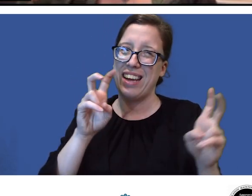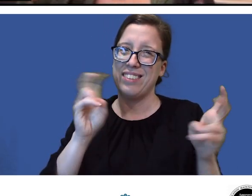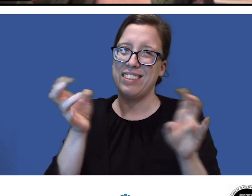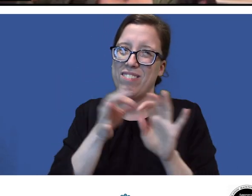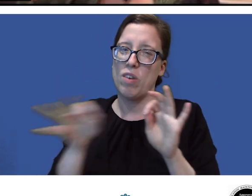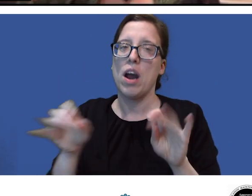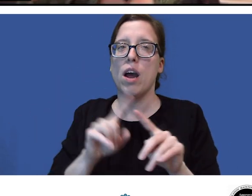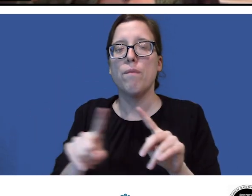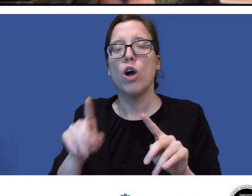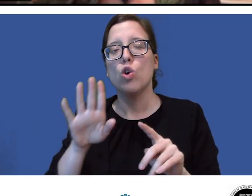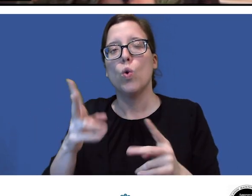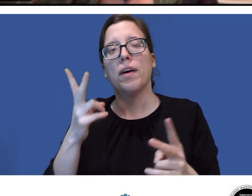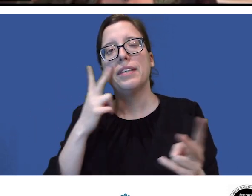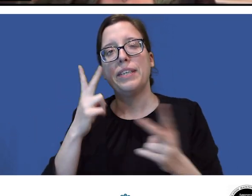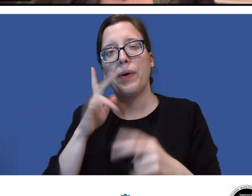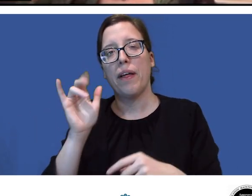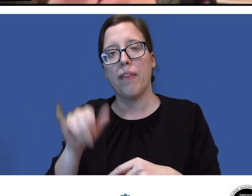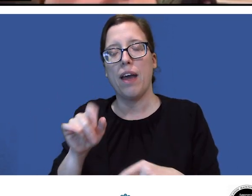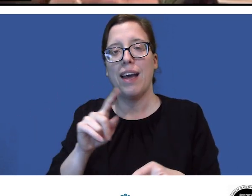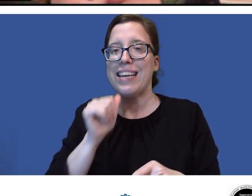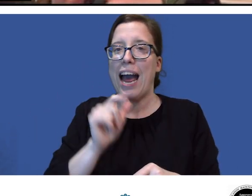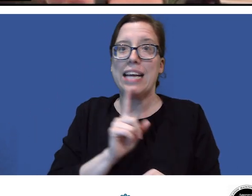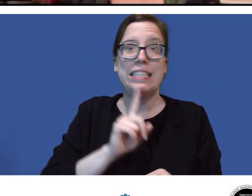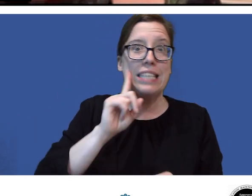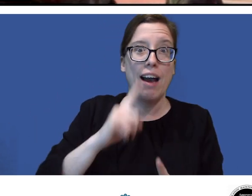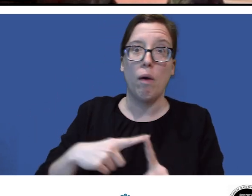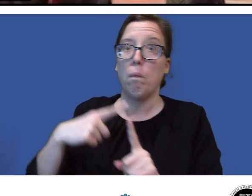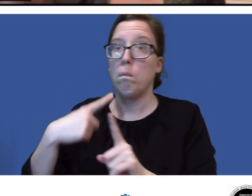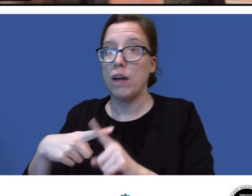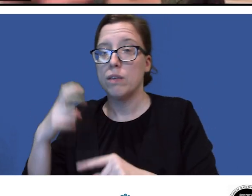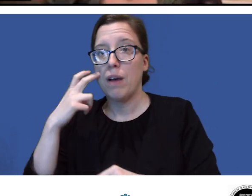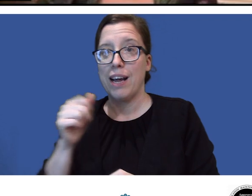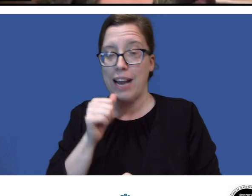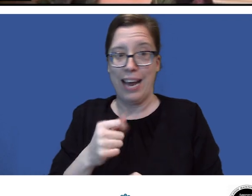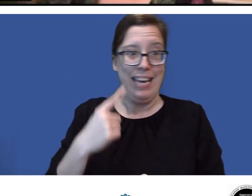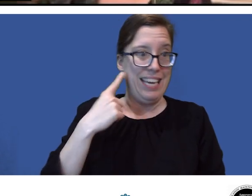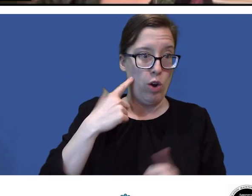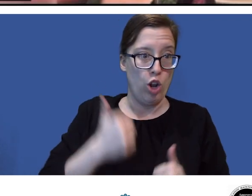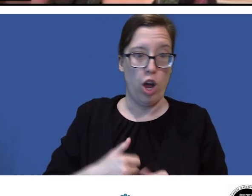not a hearing loss plus a vision loss. It's bigger than that. It's more complex than that.